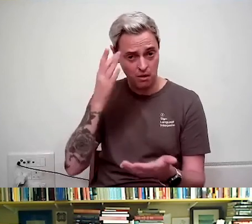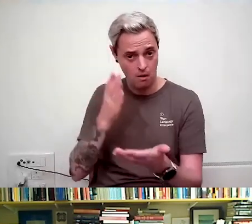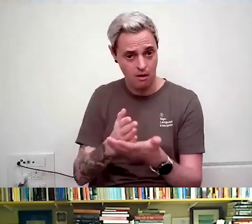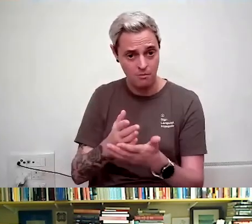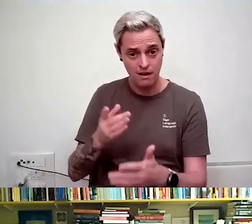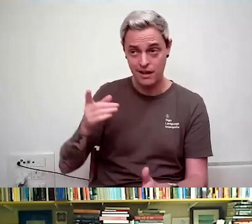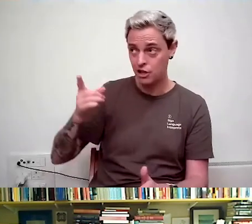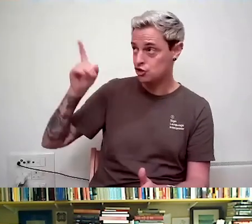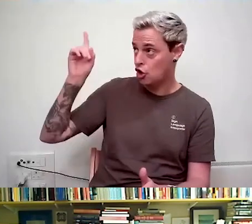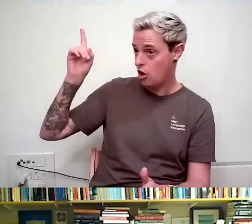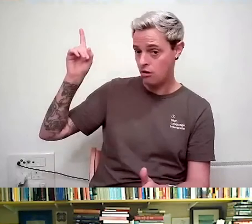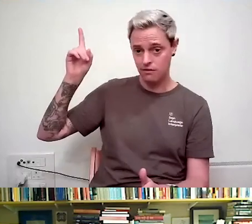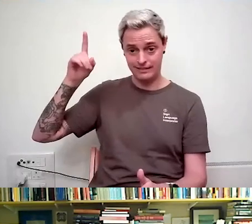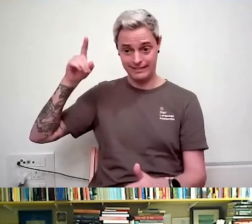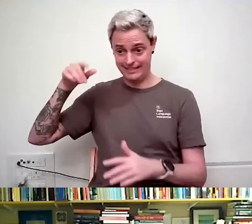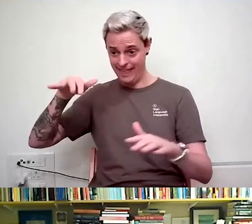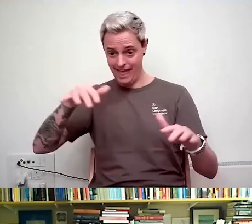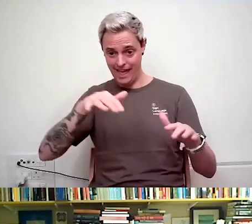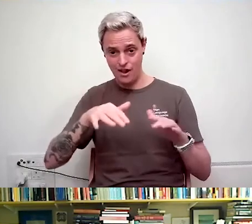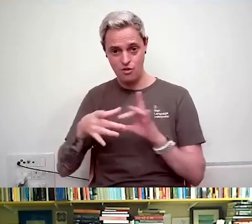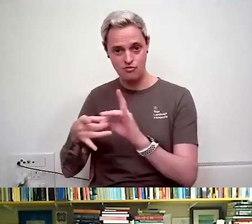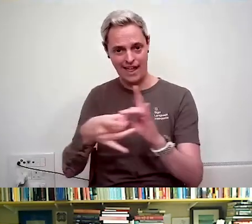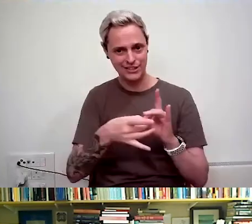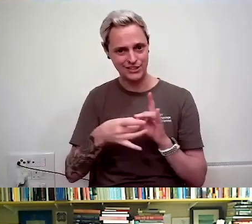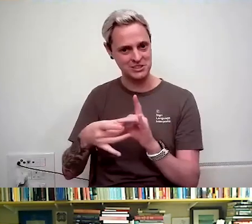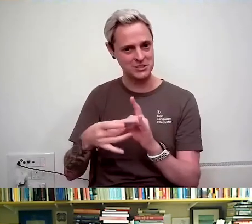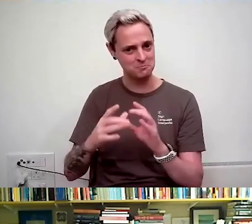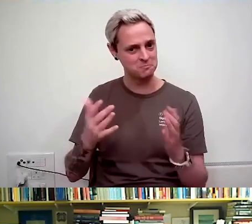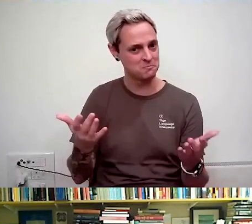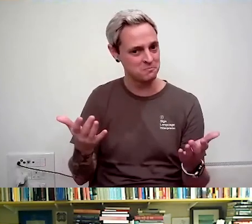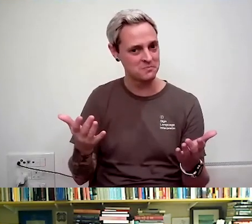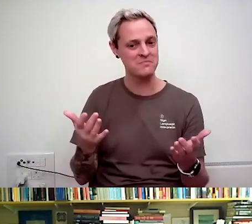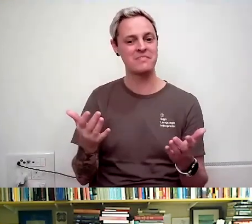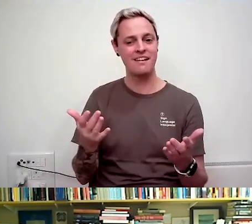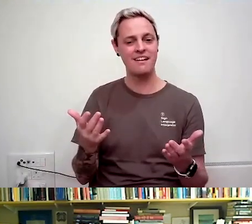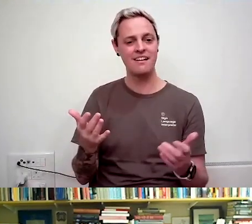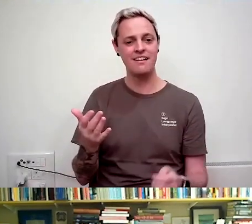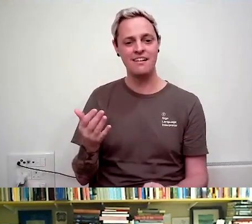afoot in the way we relate to one another, it's hard to resist thinking that there's a kind of